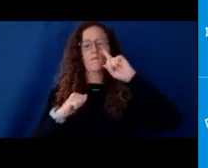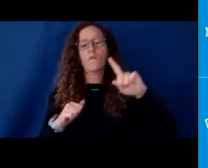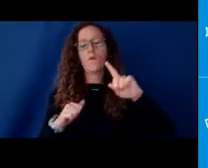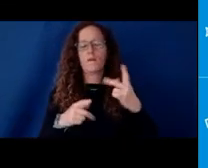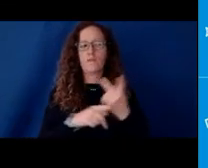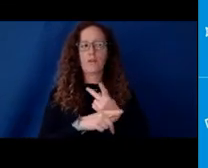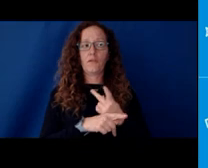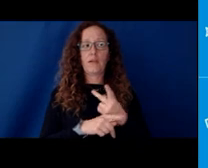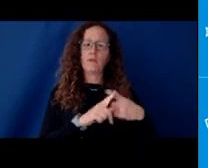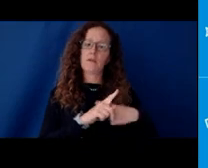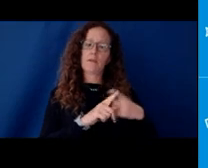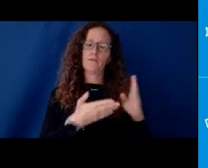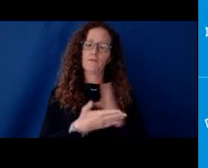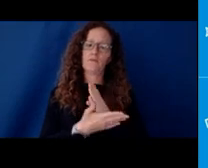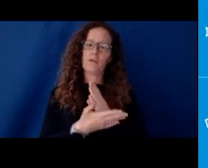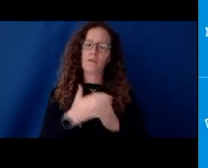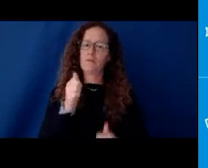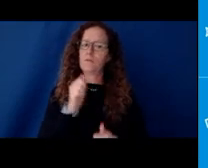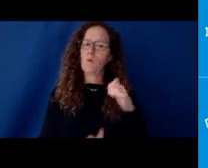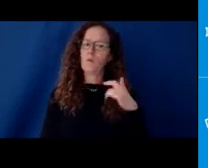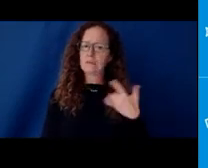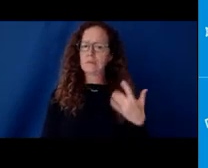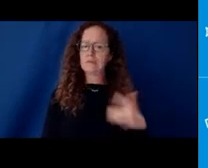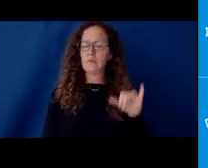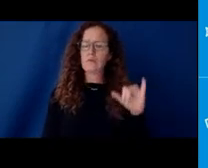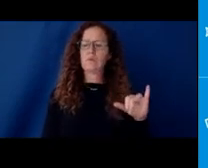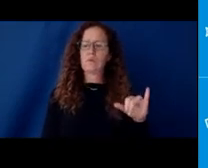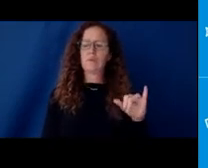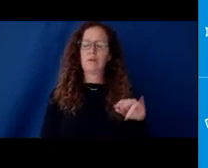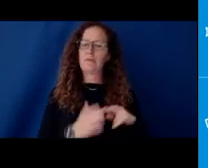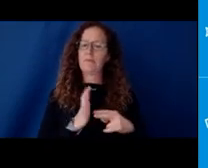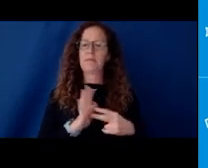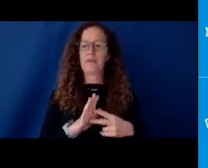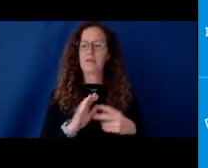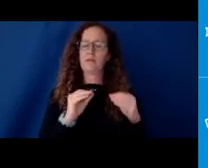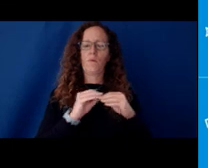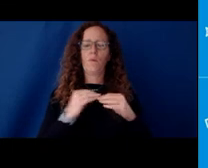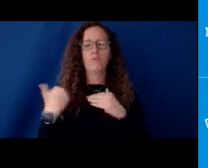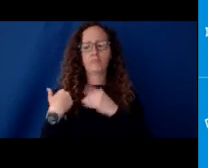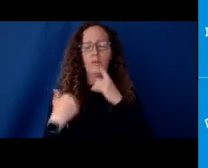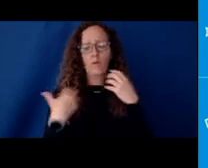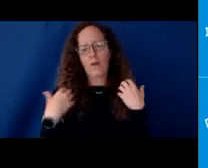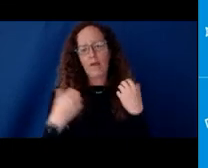for predicting health burden. So, I know we've heard how the temperatures associated with